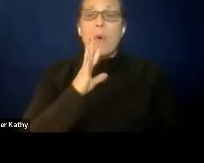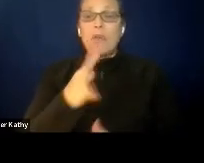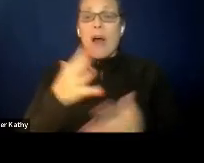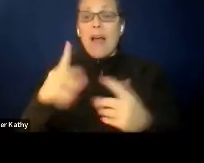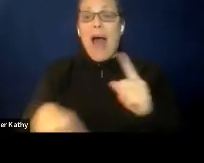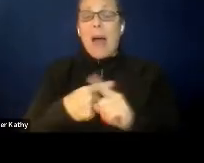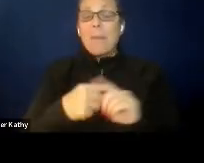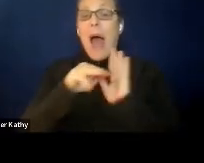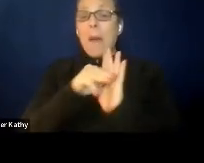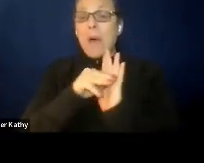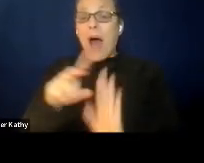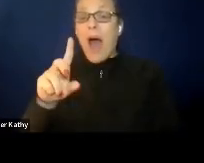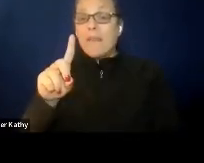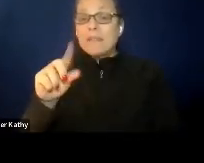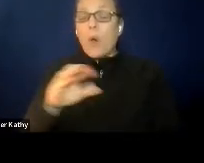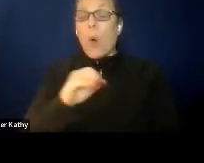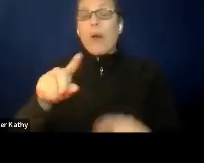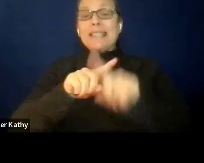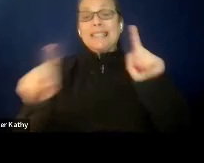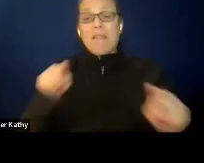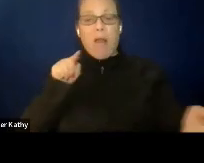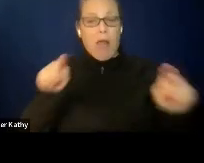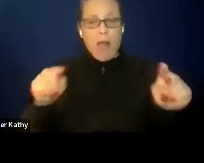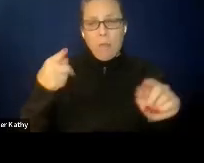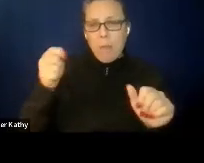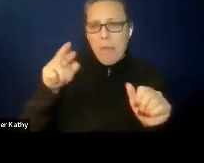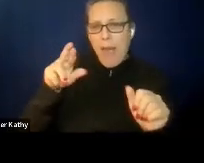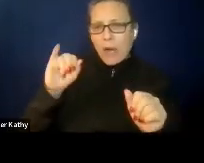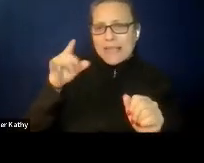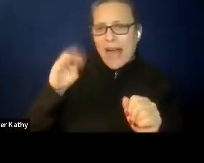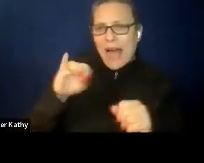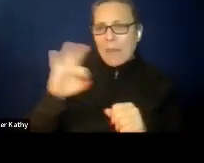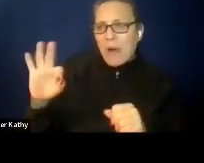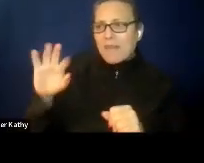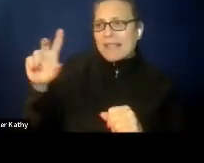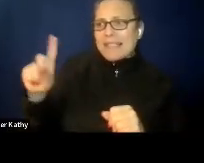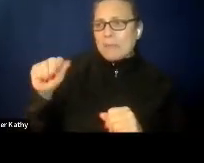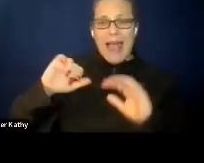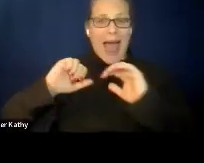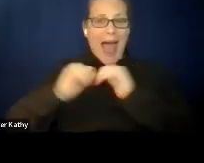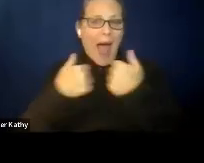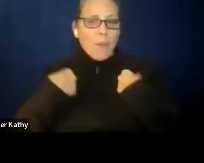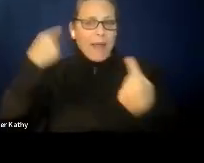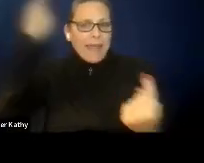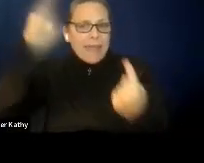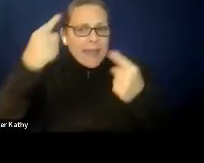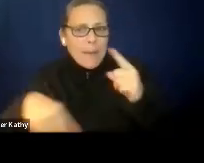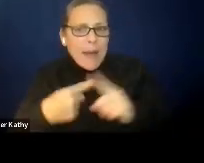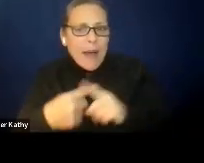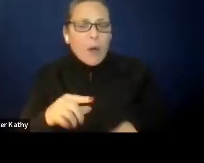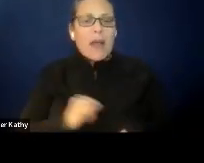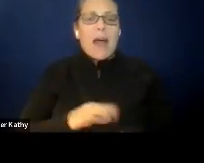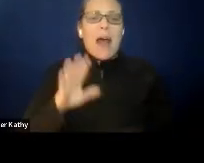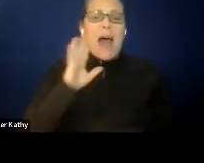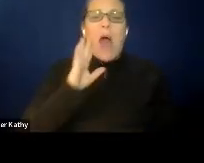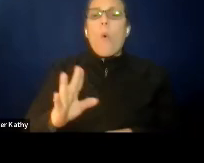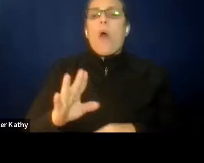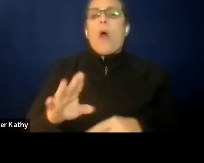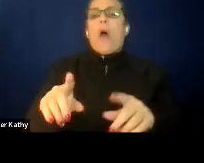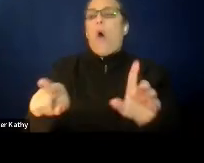important information today. But I'm going to talk a lot about models of disability or different paradigms of disability, how we think about